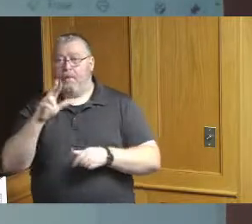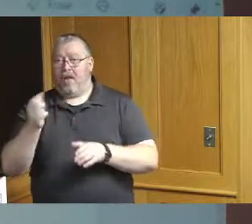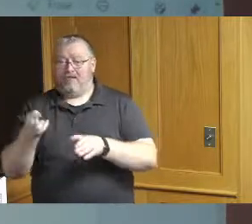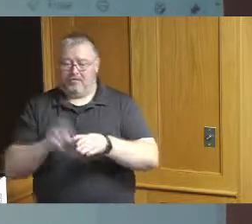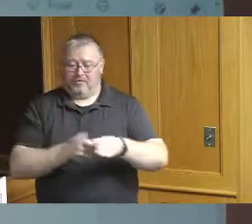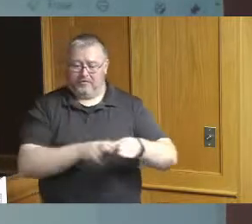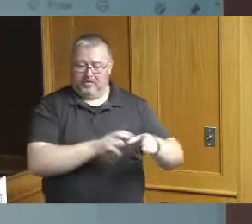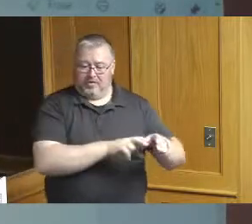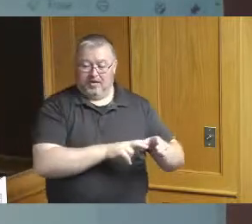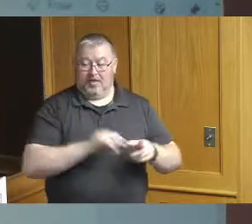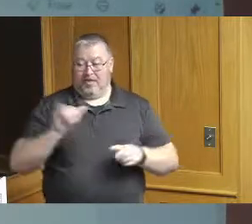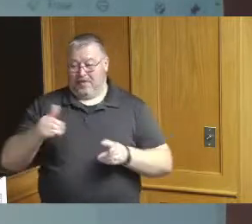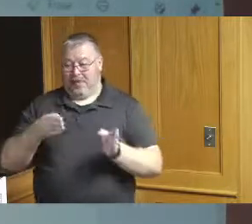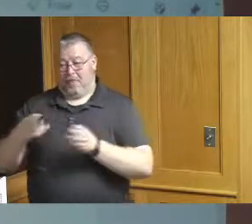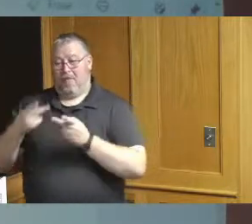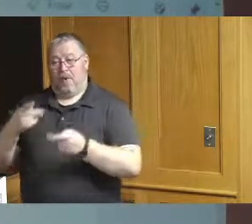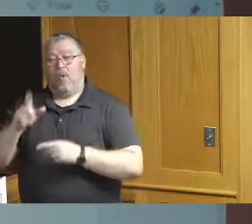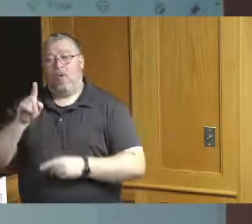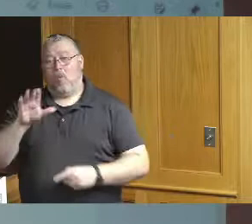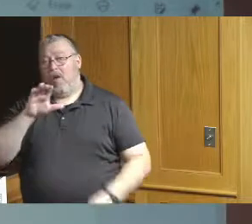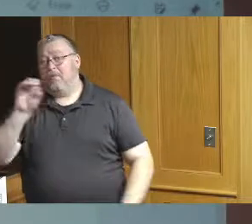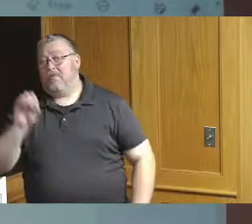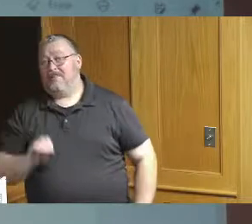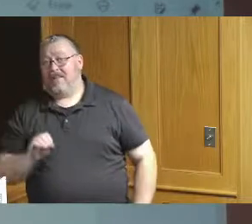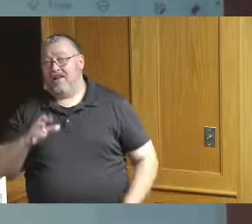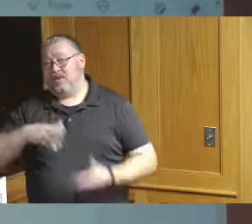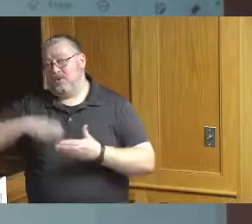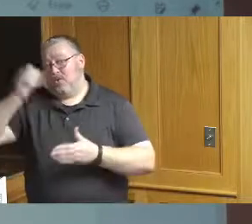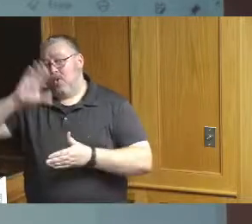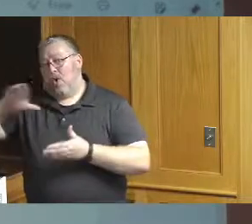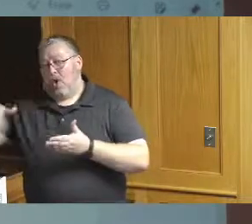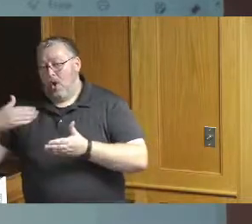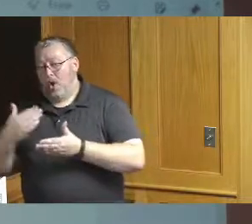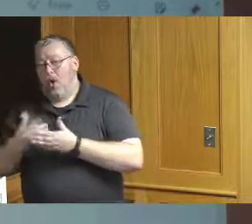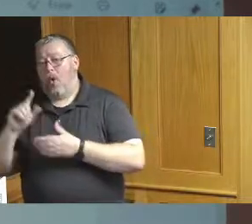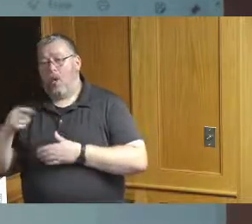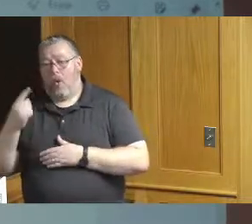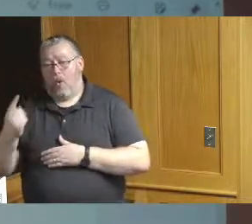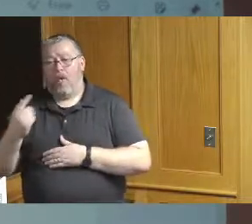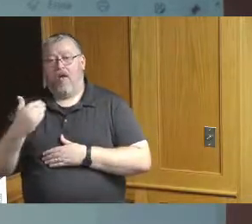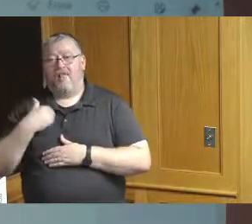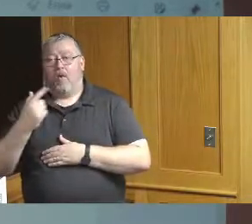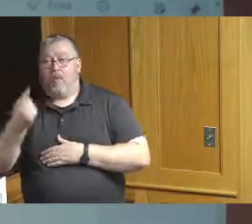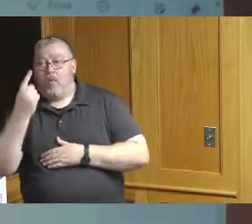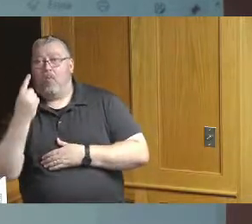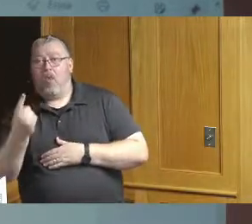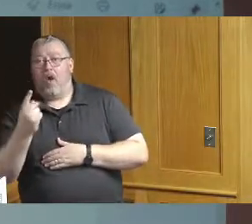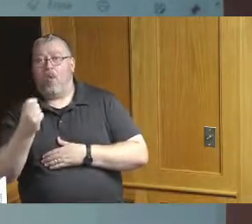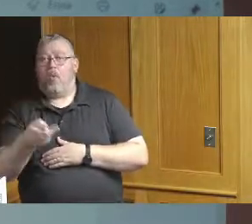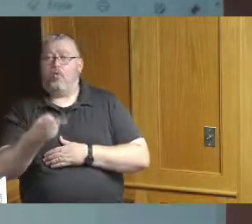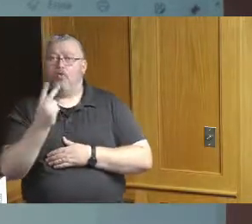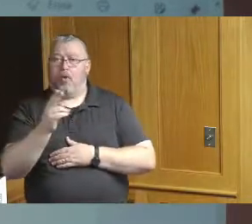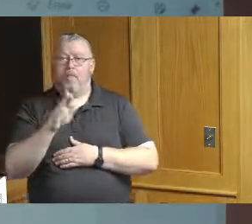under this plan a hundred percent of the students will will have one or two buses to get to and from